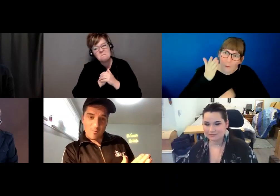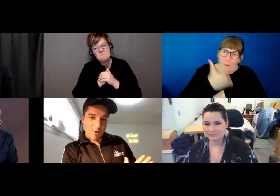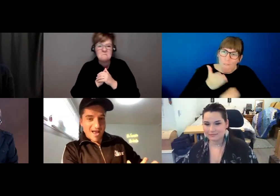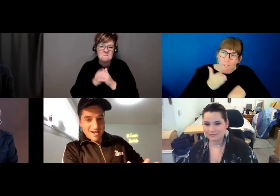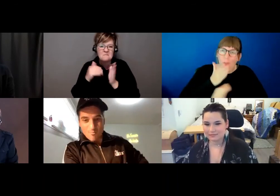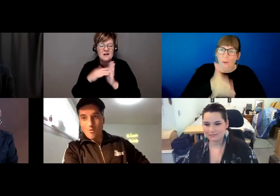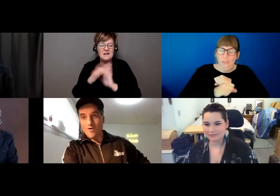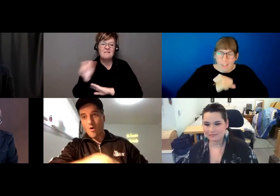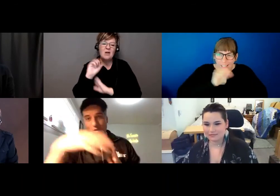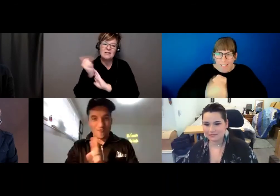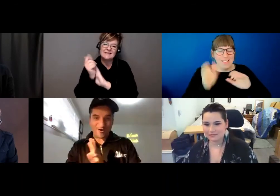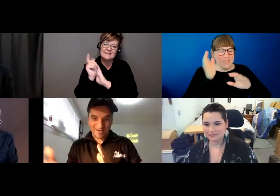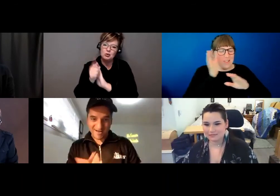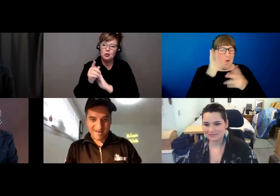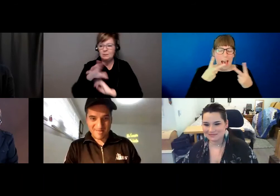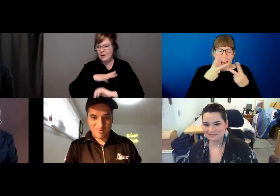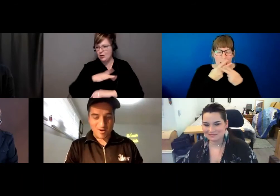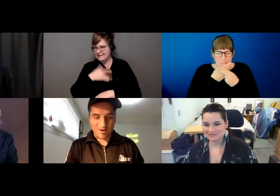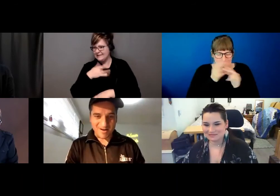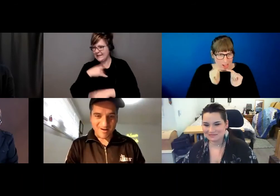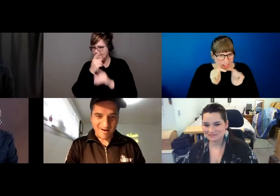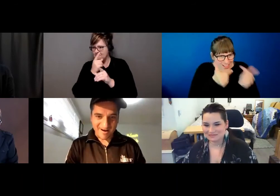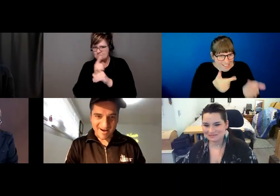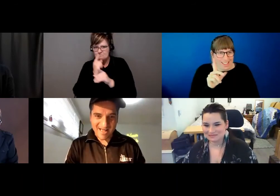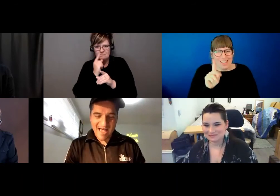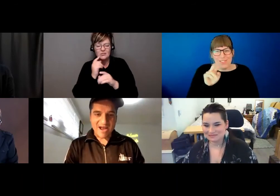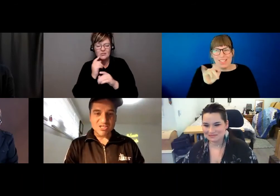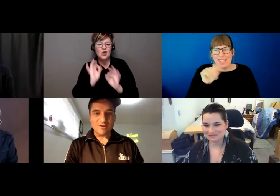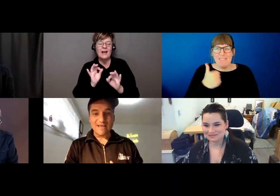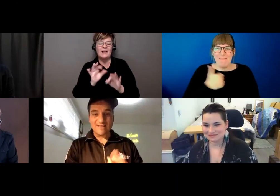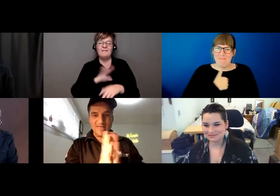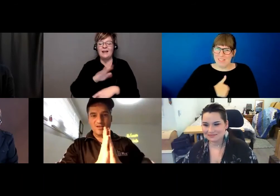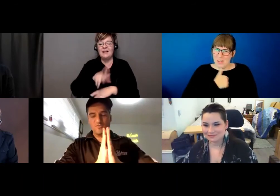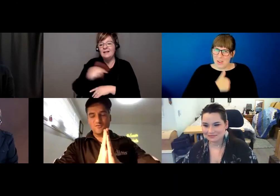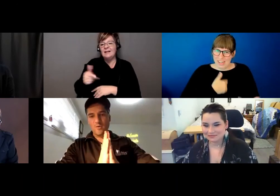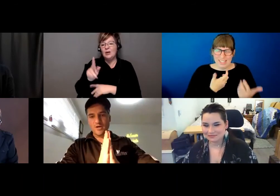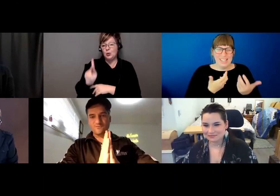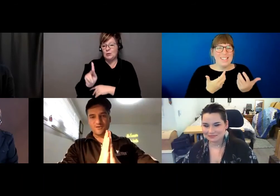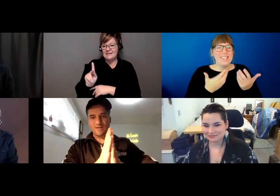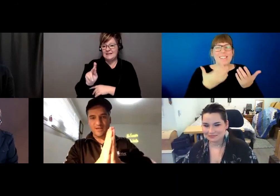WE GO ANY MORE OVER TIME THAN WE ALREADY ARE. I JUST WANT TO SAY THANK YOU SO MUCH FOR TAKING